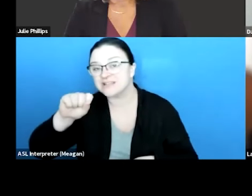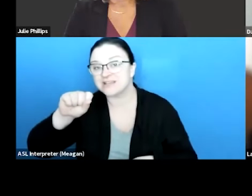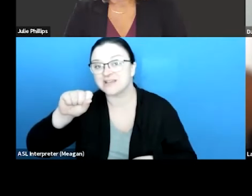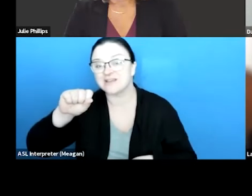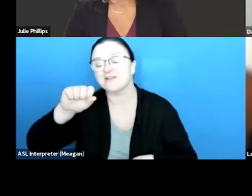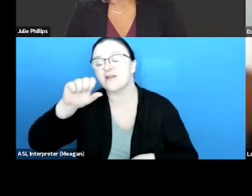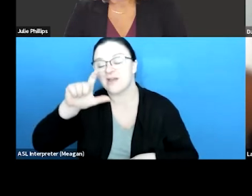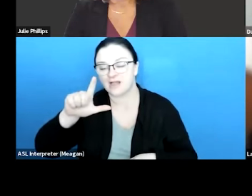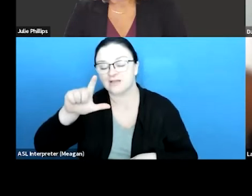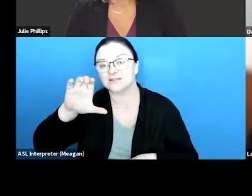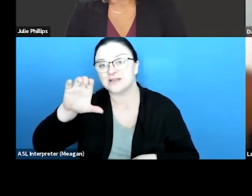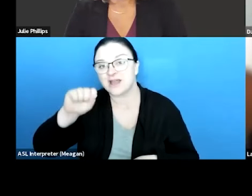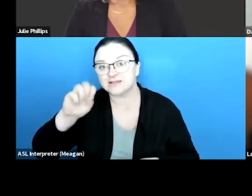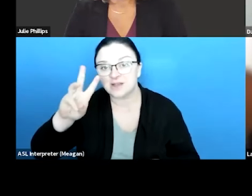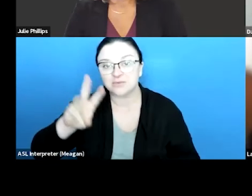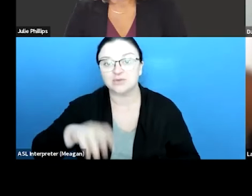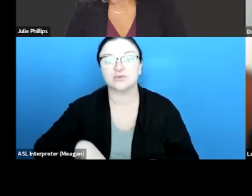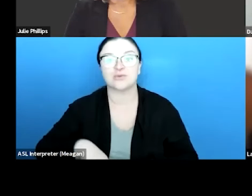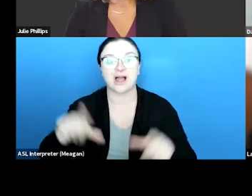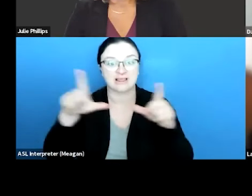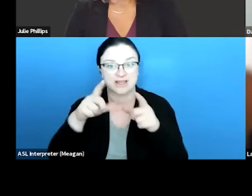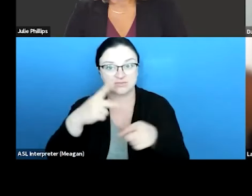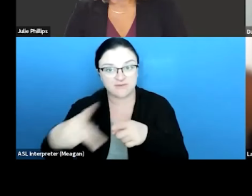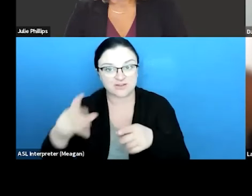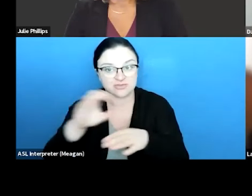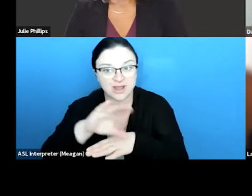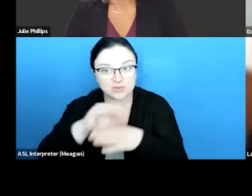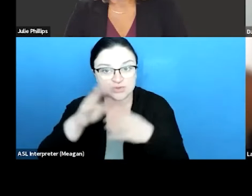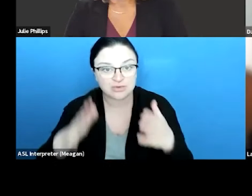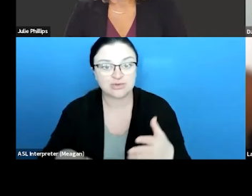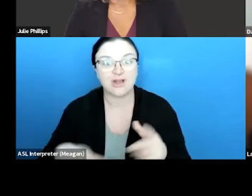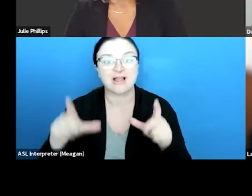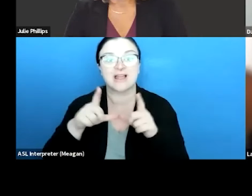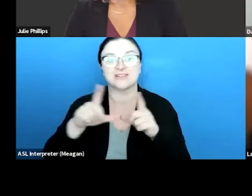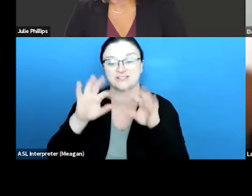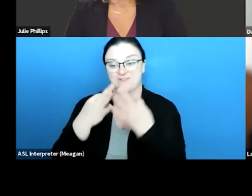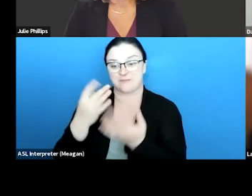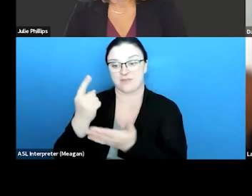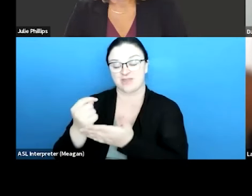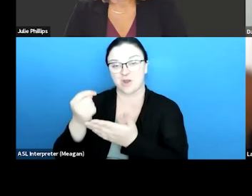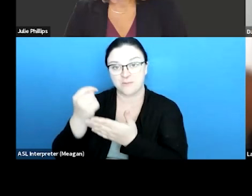a licensed professional counselor, a licensed marriage and family therapist, or for individuals that have